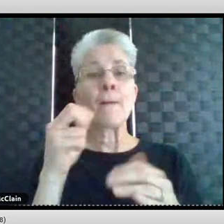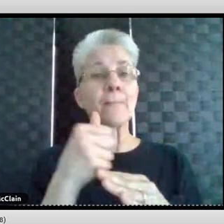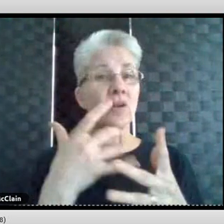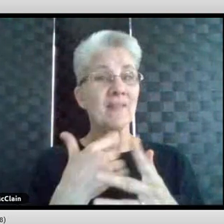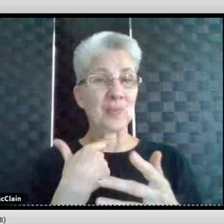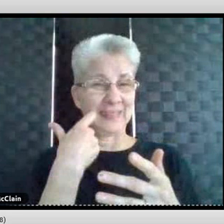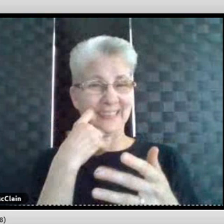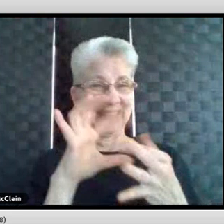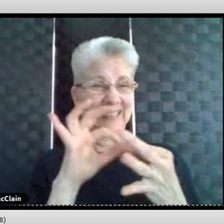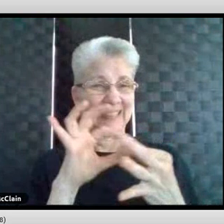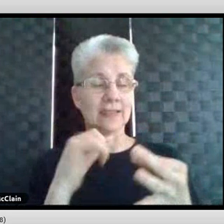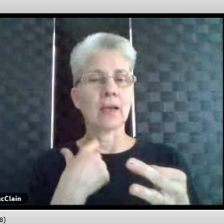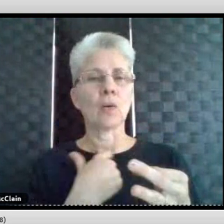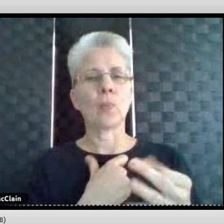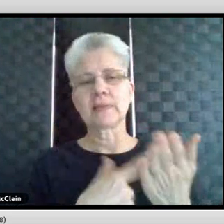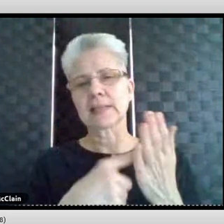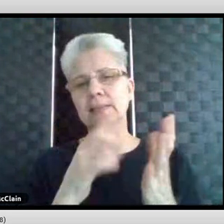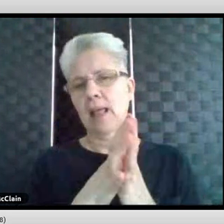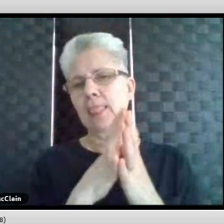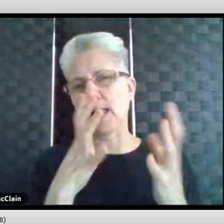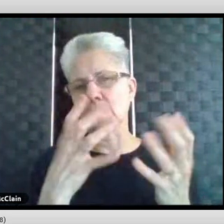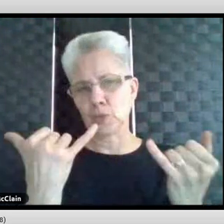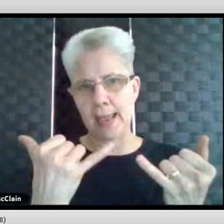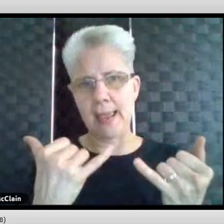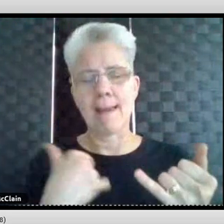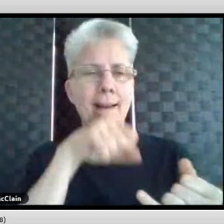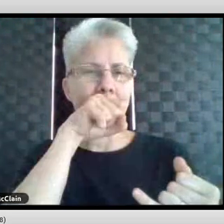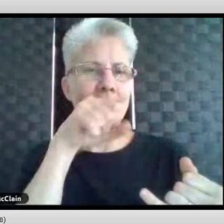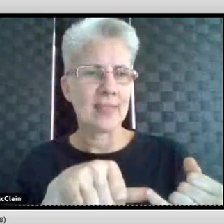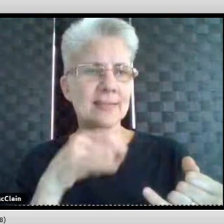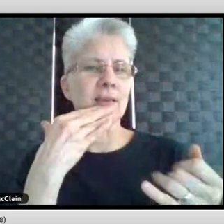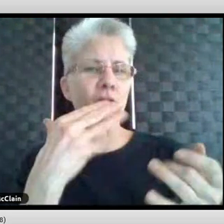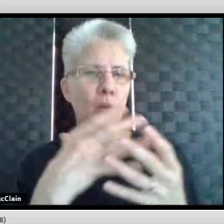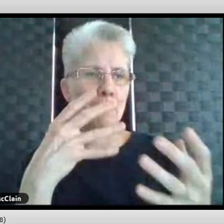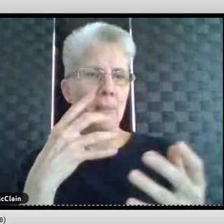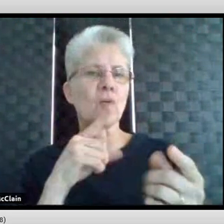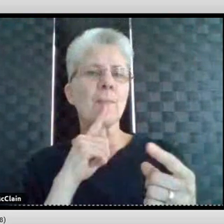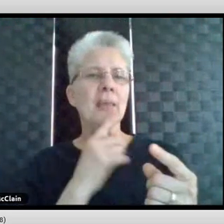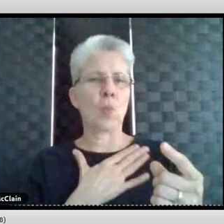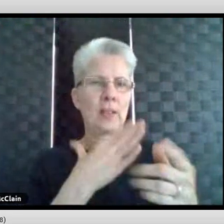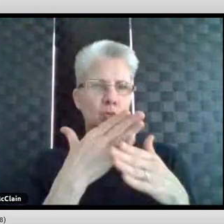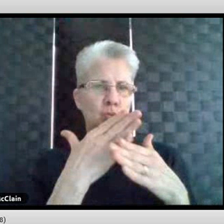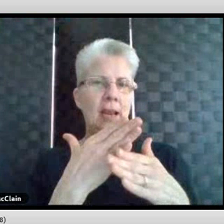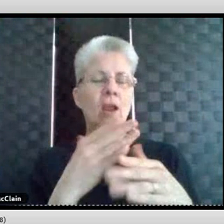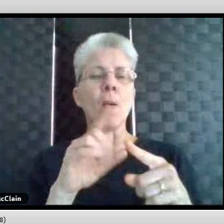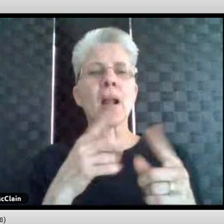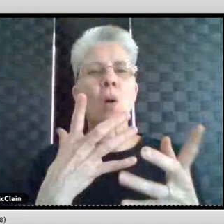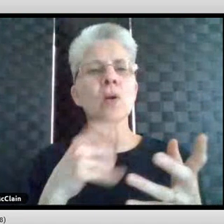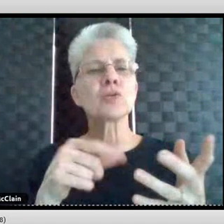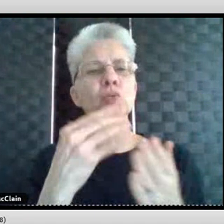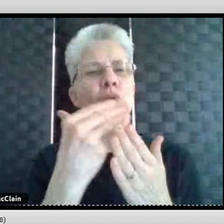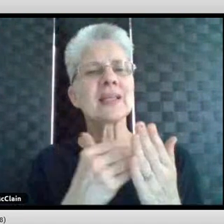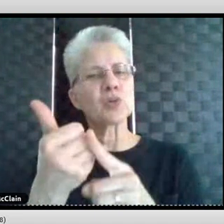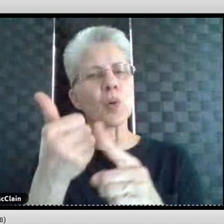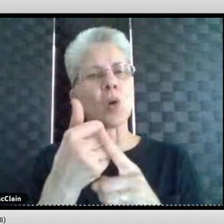and we have discussed a lot today. I love this. Thank you so much for being so willing to share. But I want you to list your own two niche markets